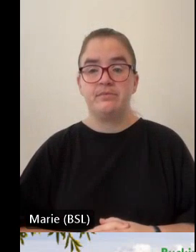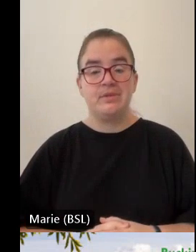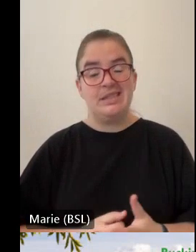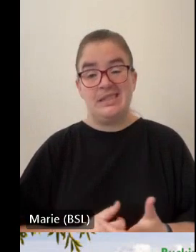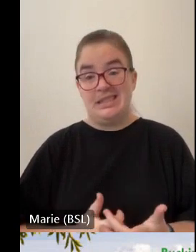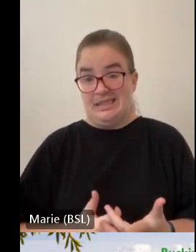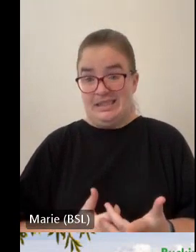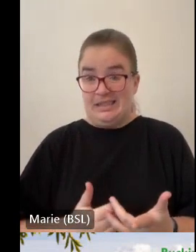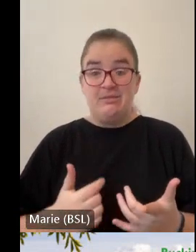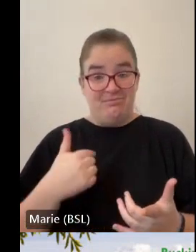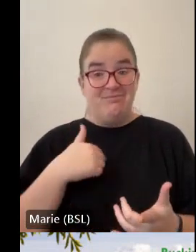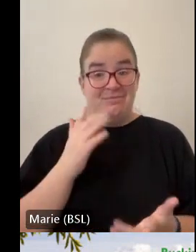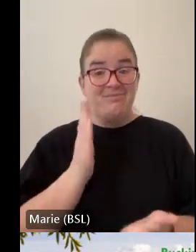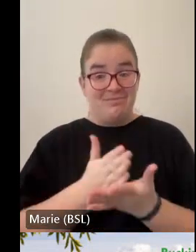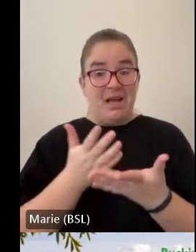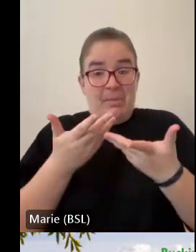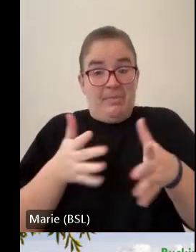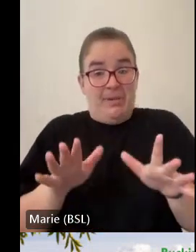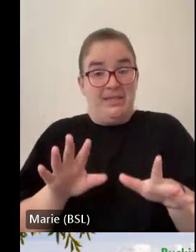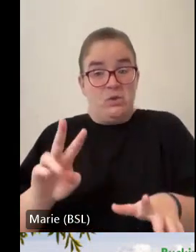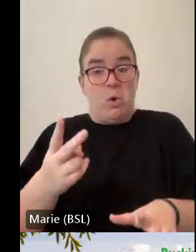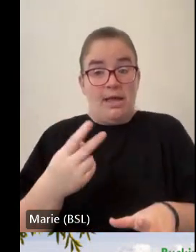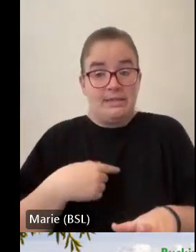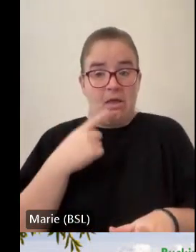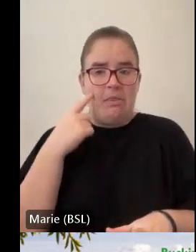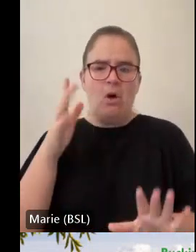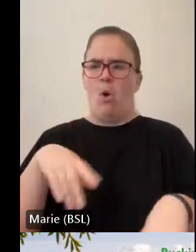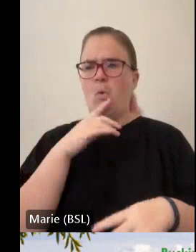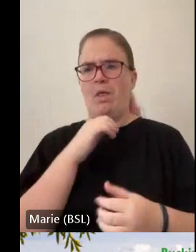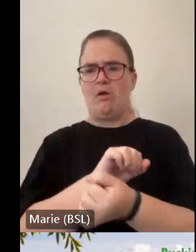Until about you, but I've certainly had that phone call